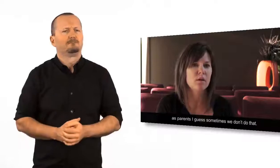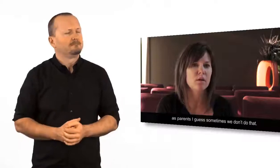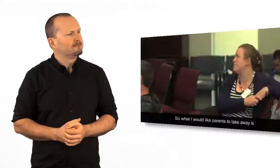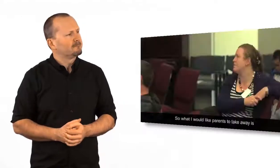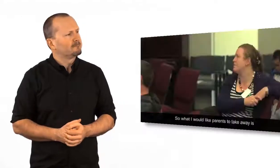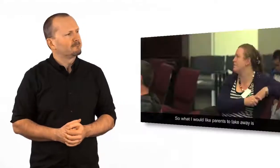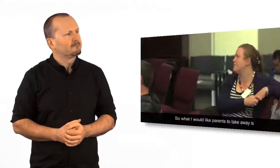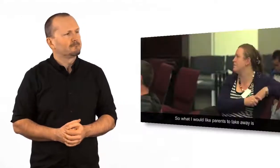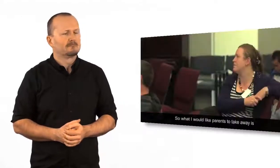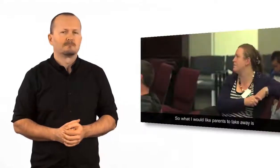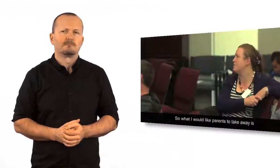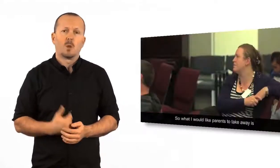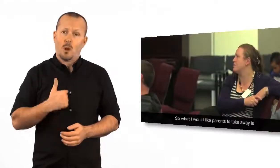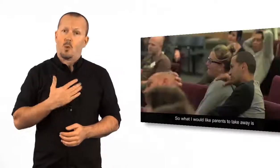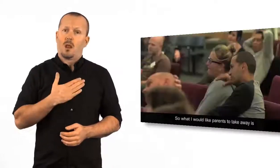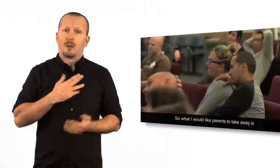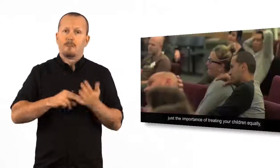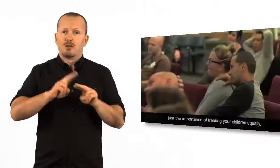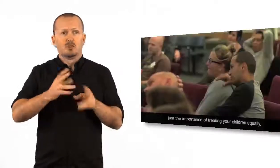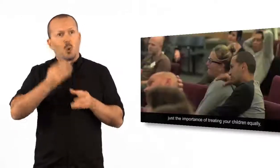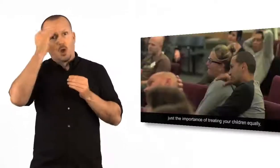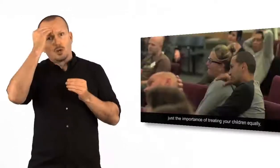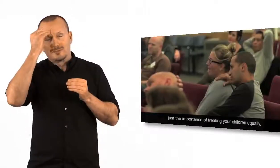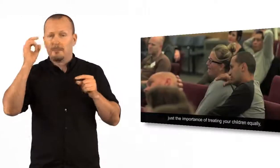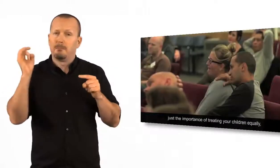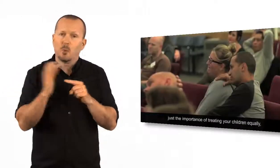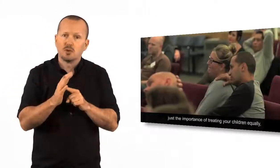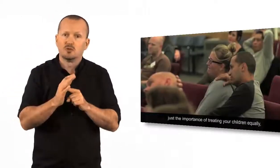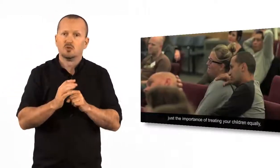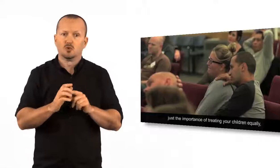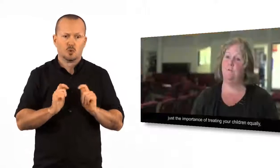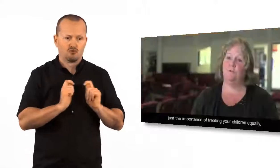Liz: So what I would like parents to take away is just the importance of treating your